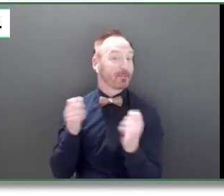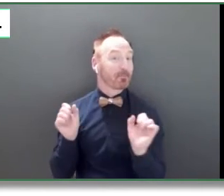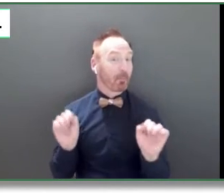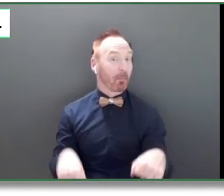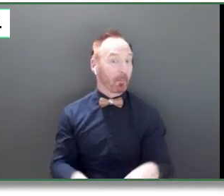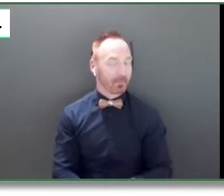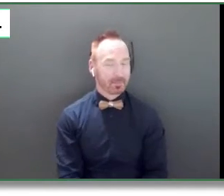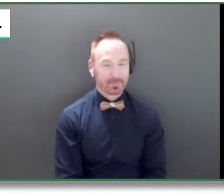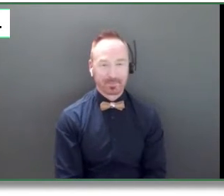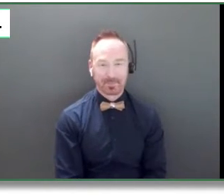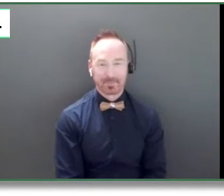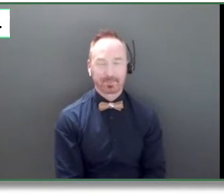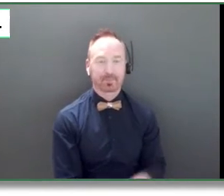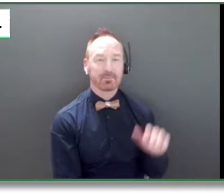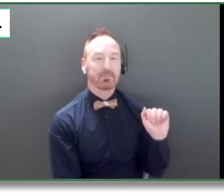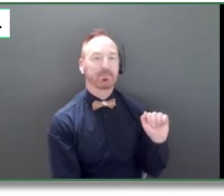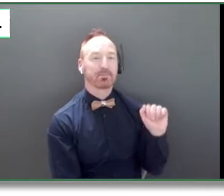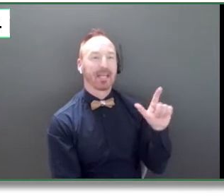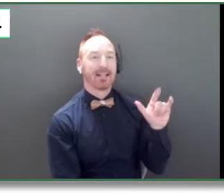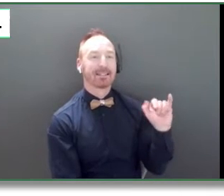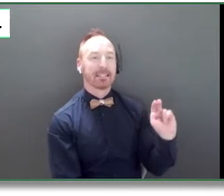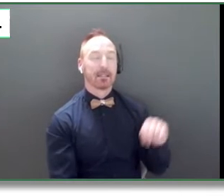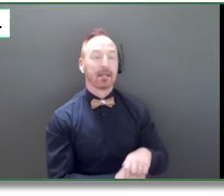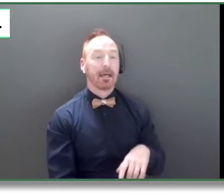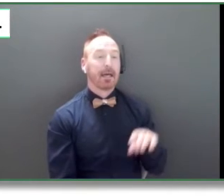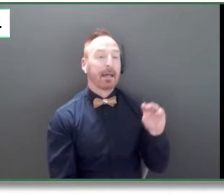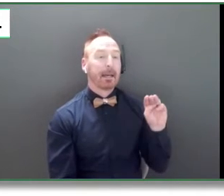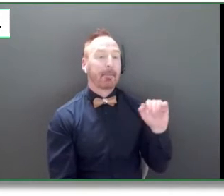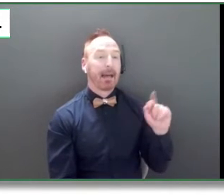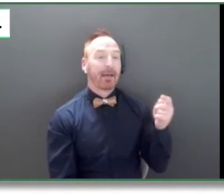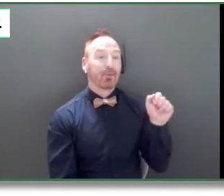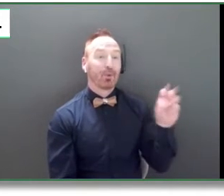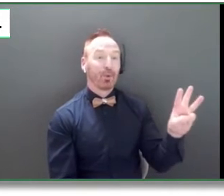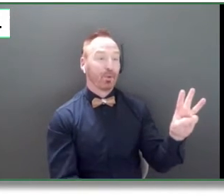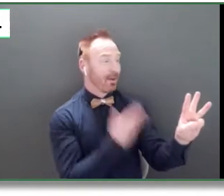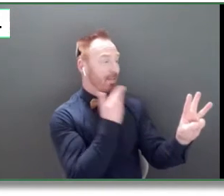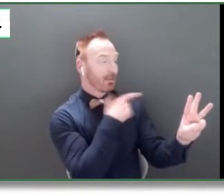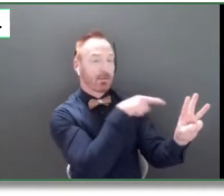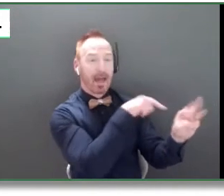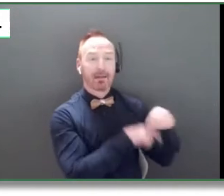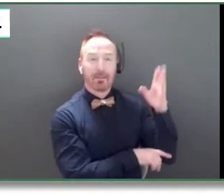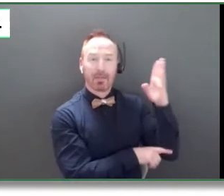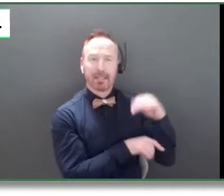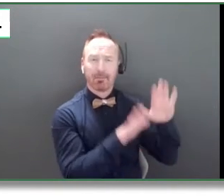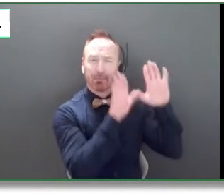Thank you Matthew. That was fantastic. I do have a question come in.